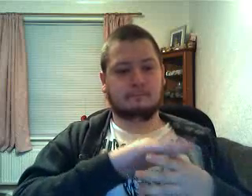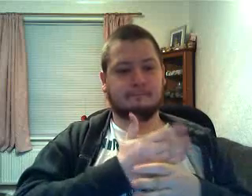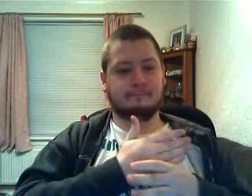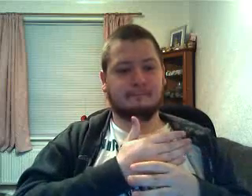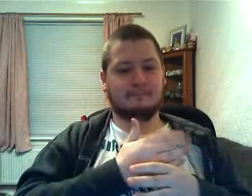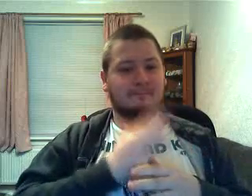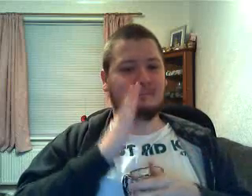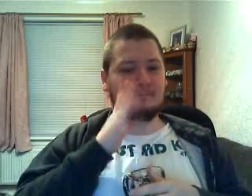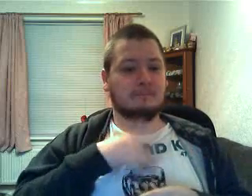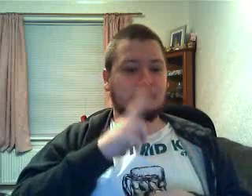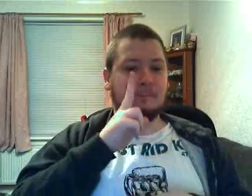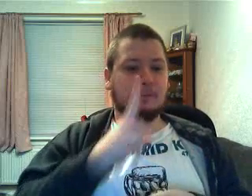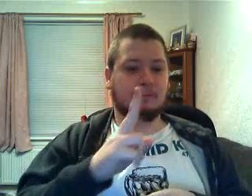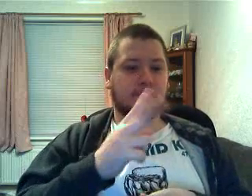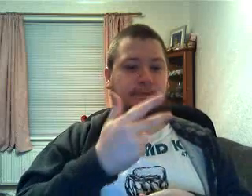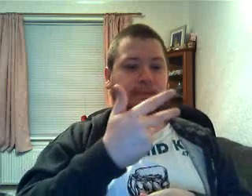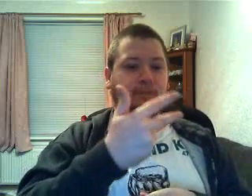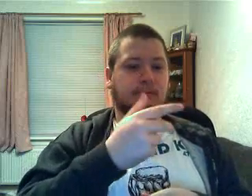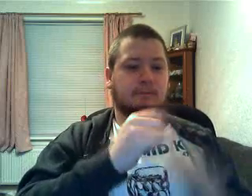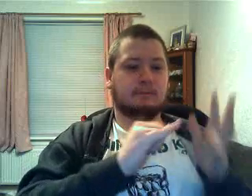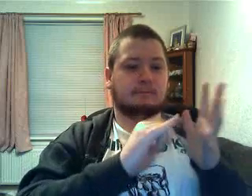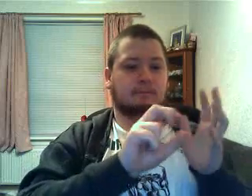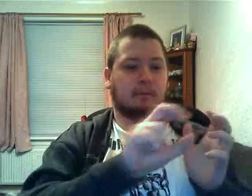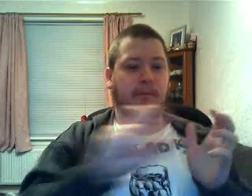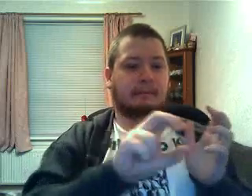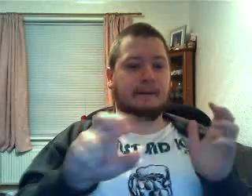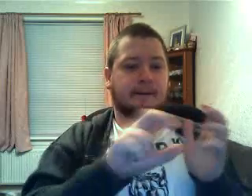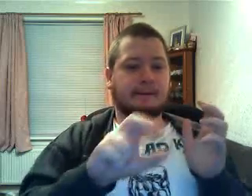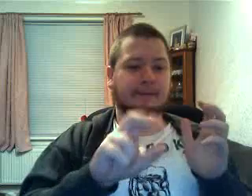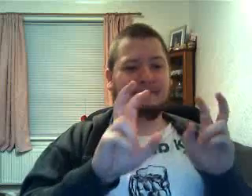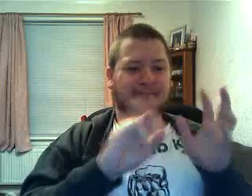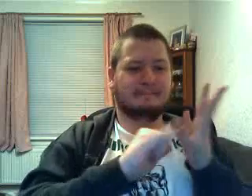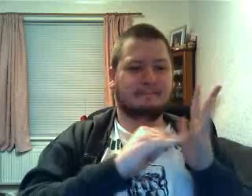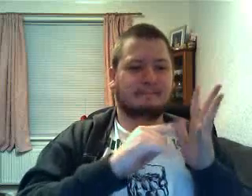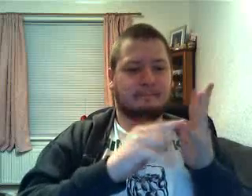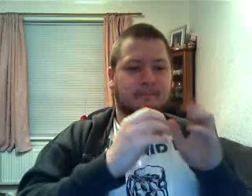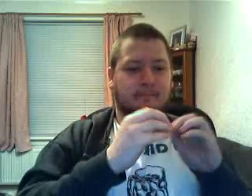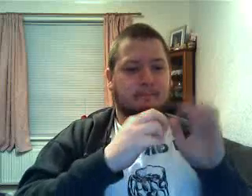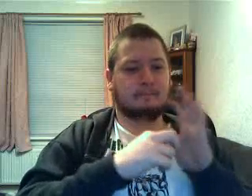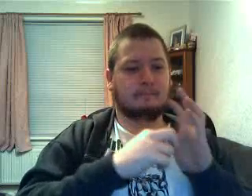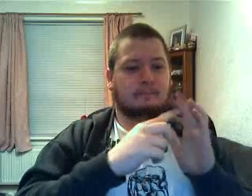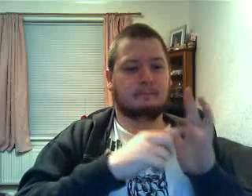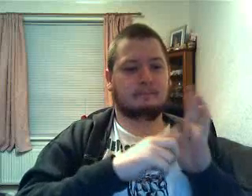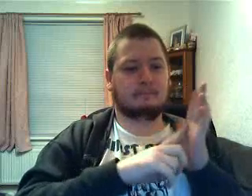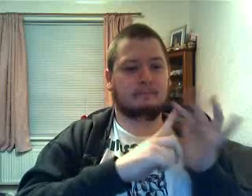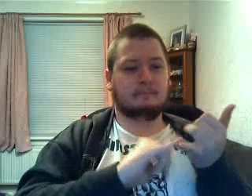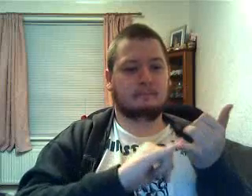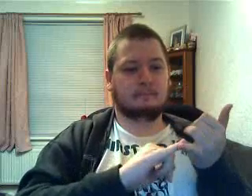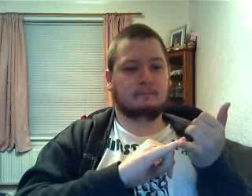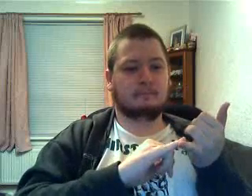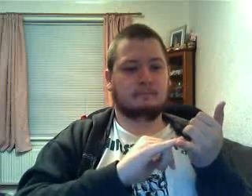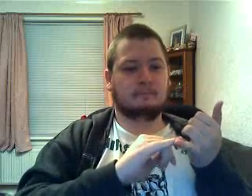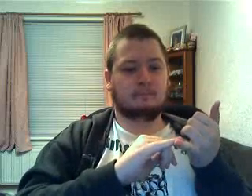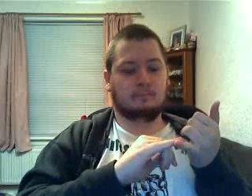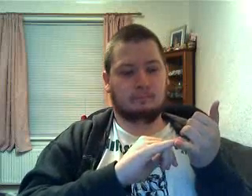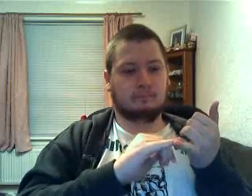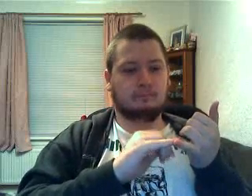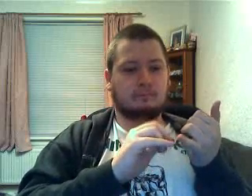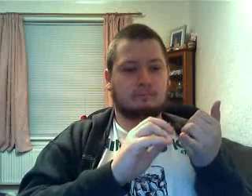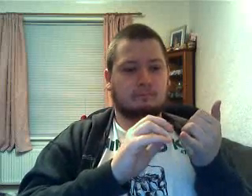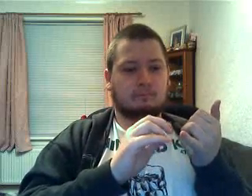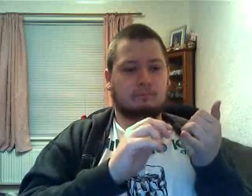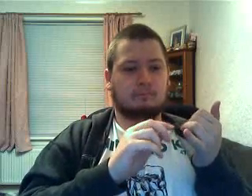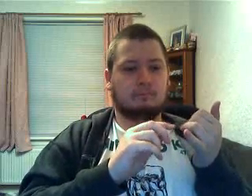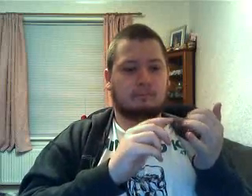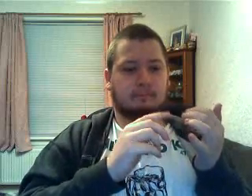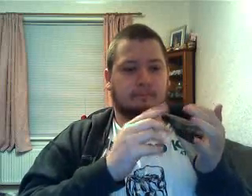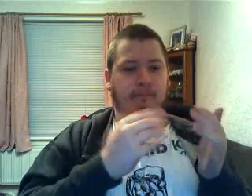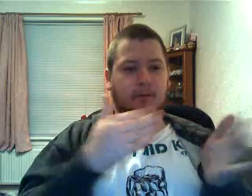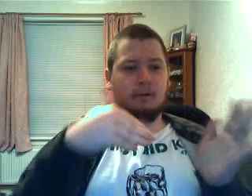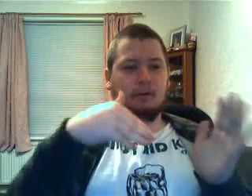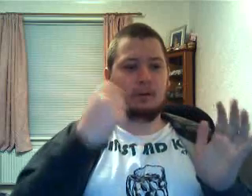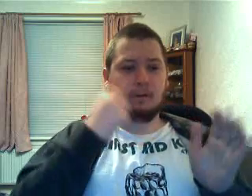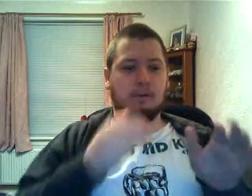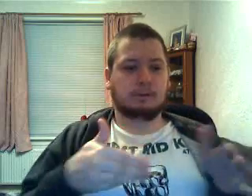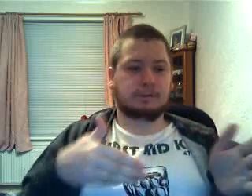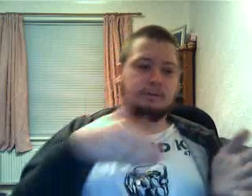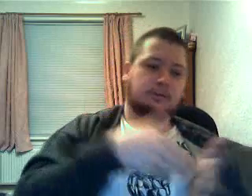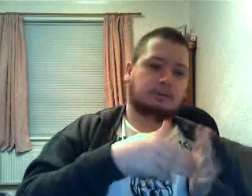because when I saw subtitles(x2) just added